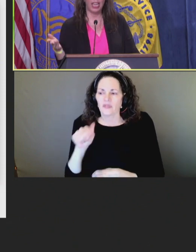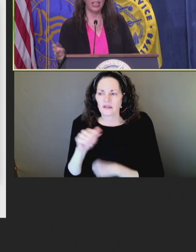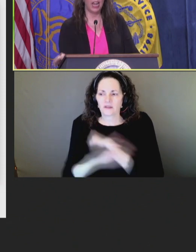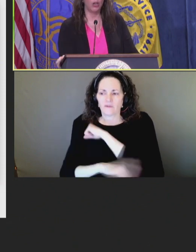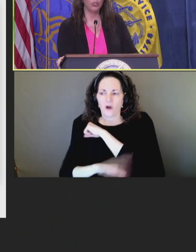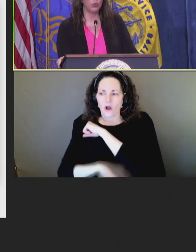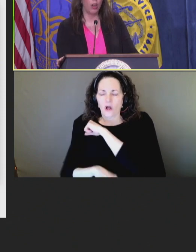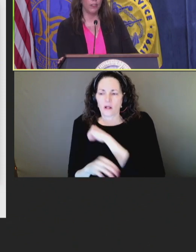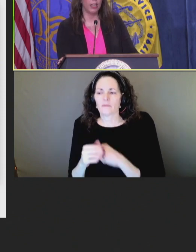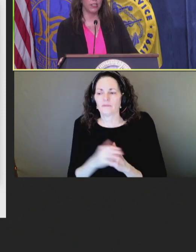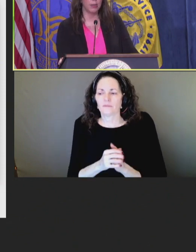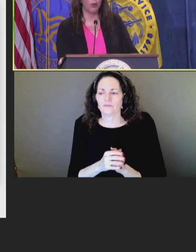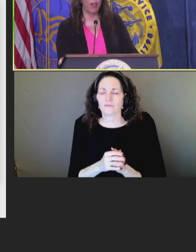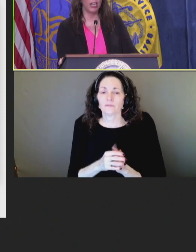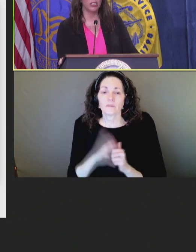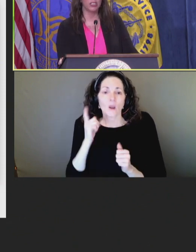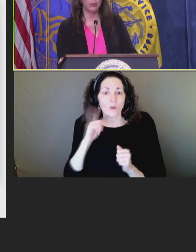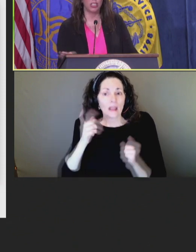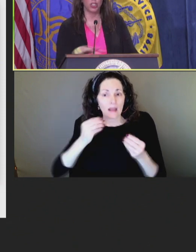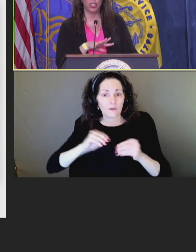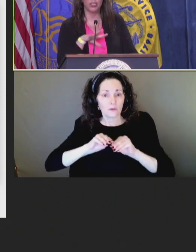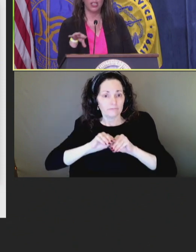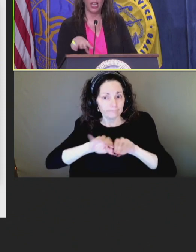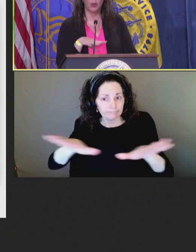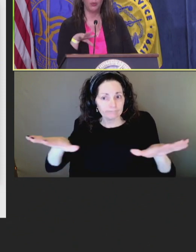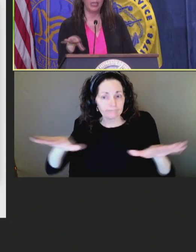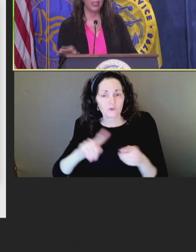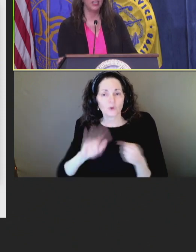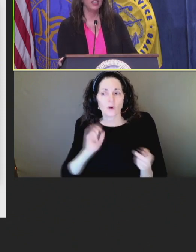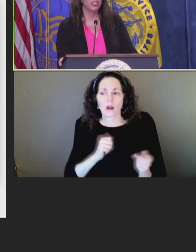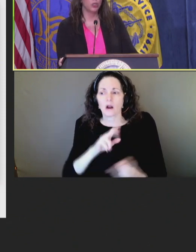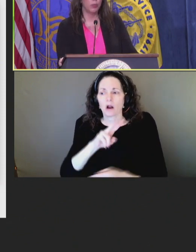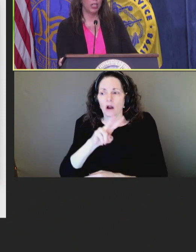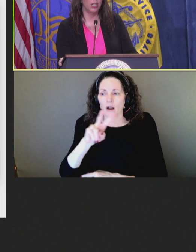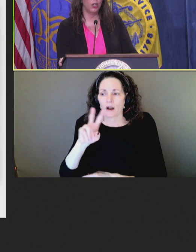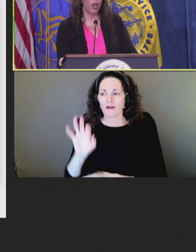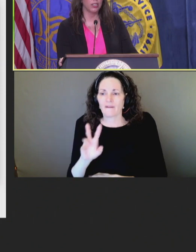it out to our VFC providers to make sure it's equitably distributed across our